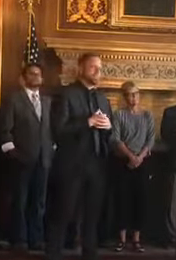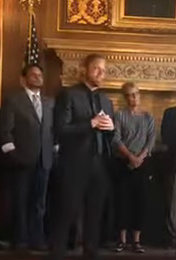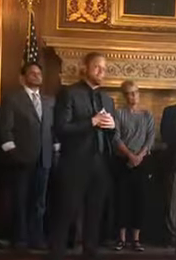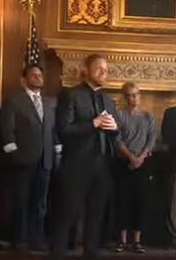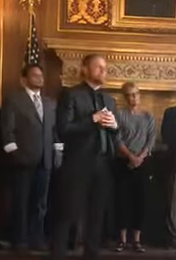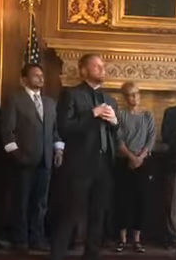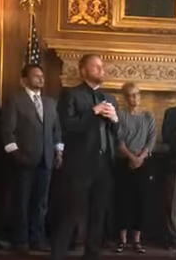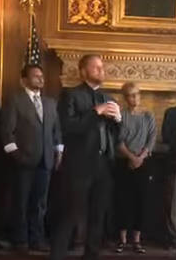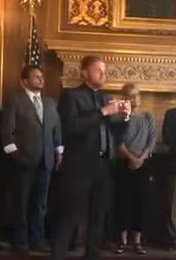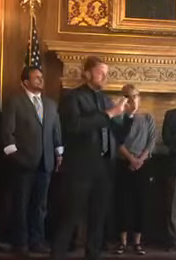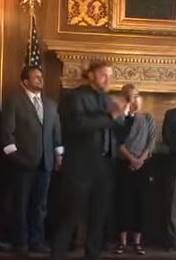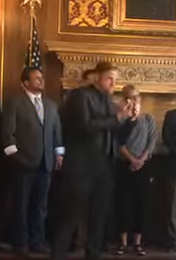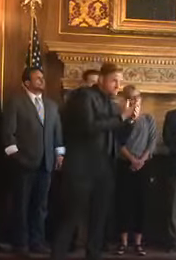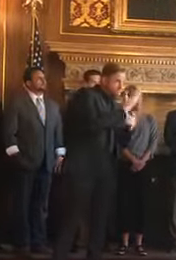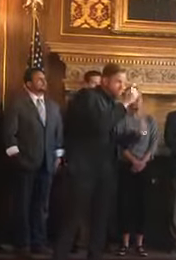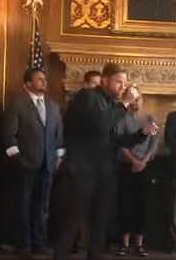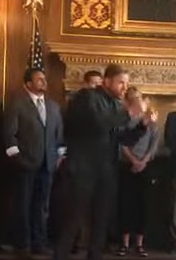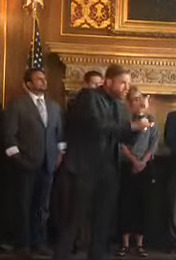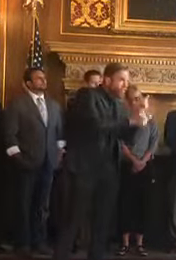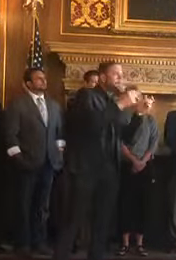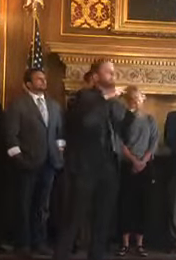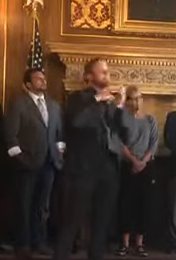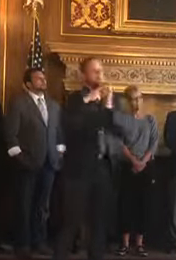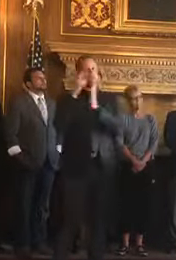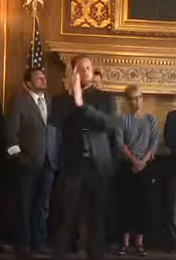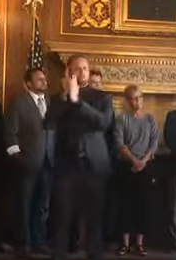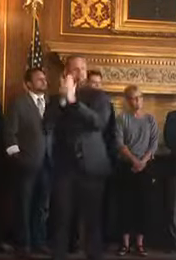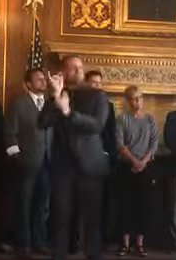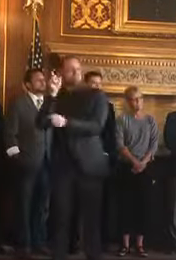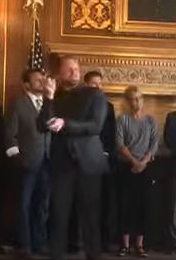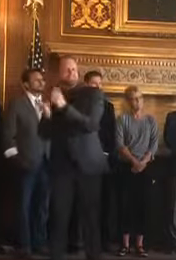Unfortunately, the current licensure law is outdated.